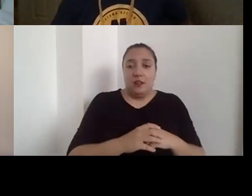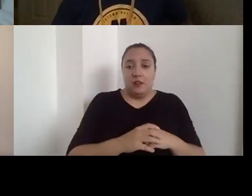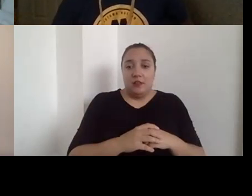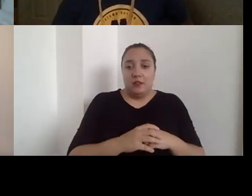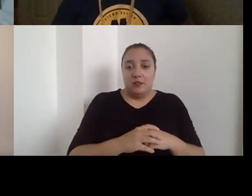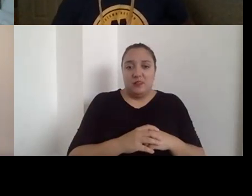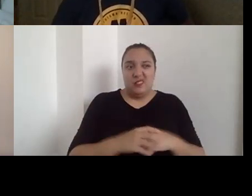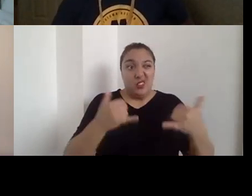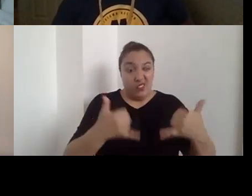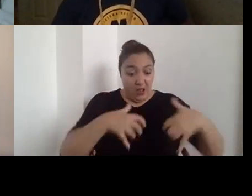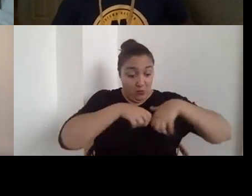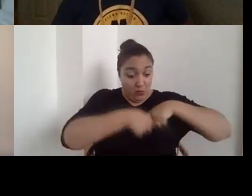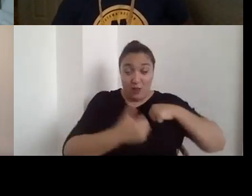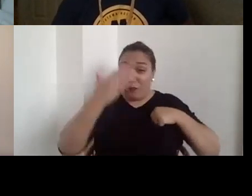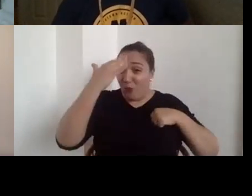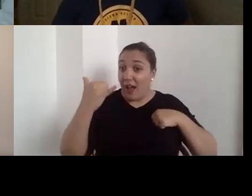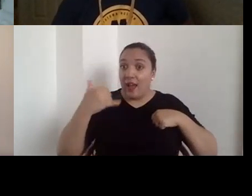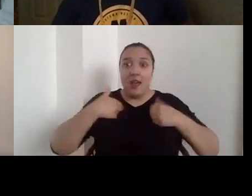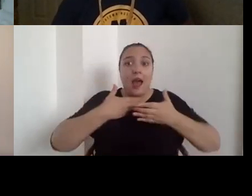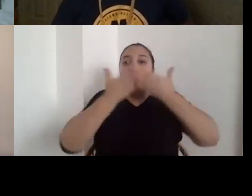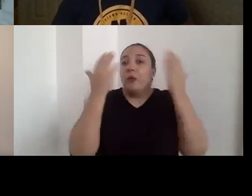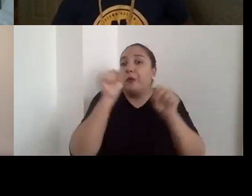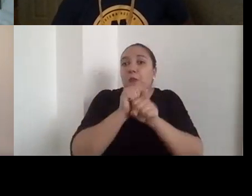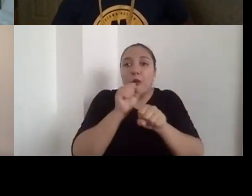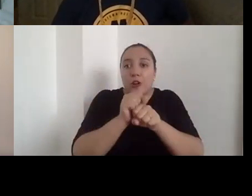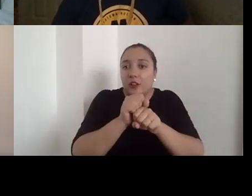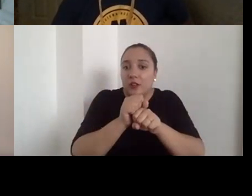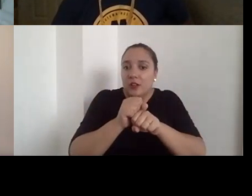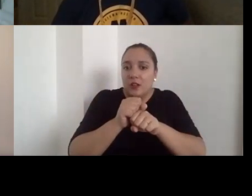Like I don't recognize myself. I don't have any work to do.